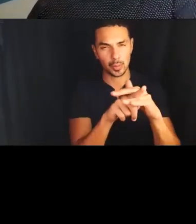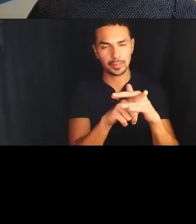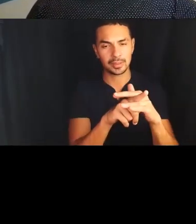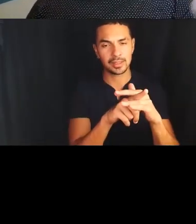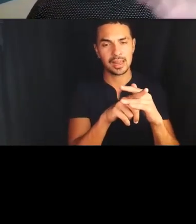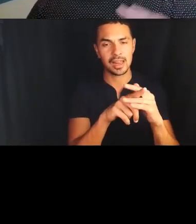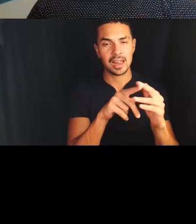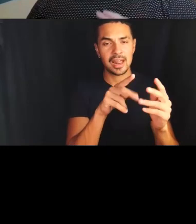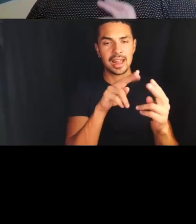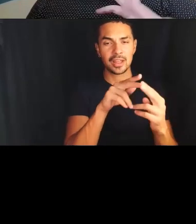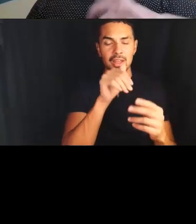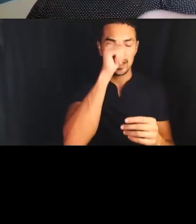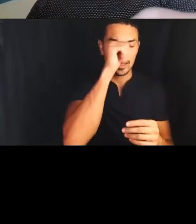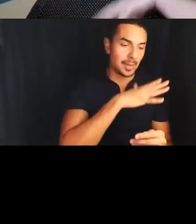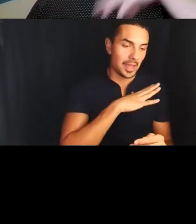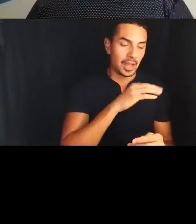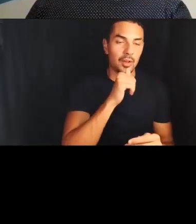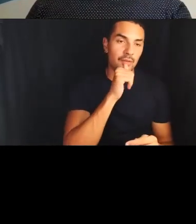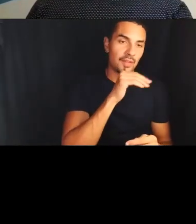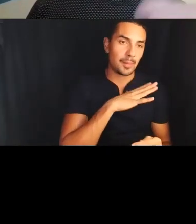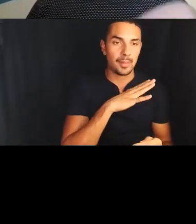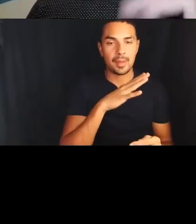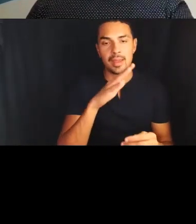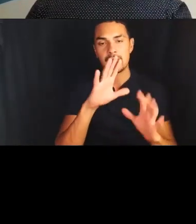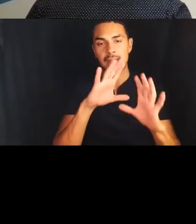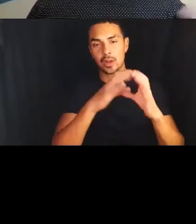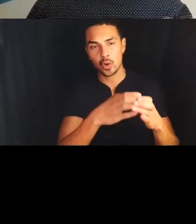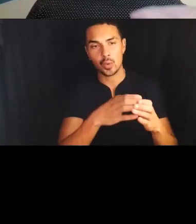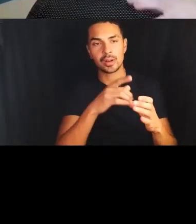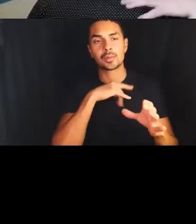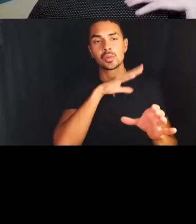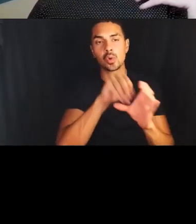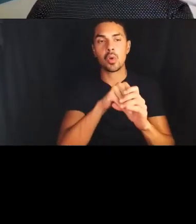and a male or man category. This included female, femme,